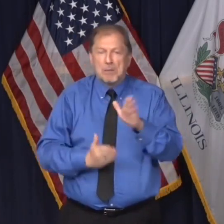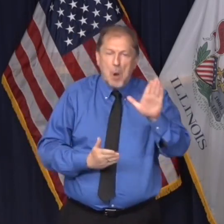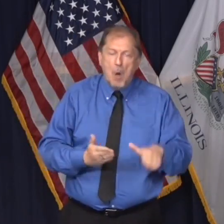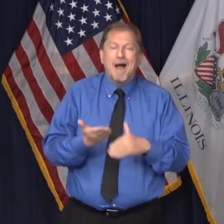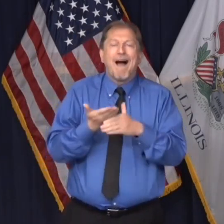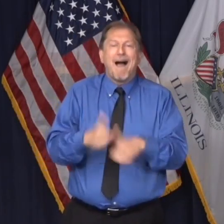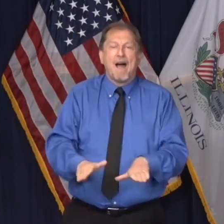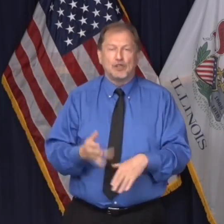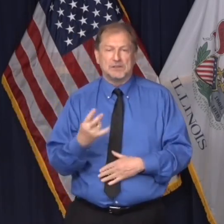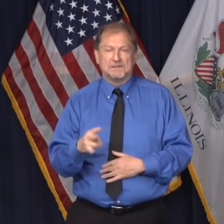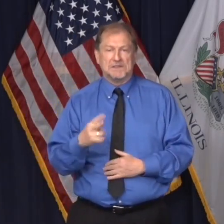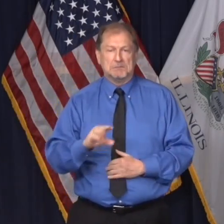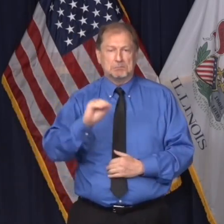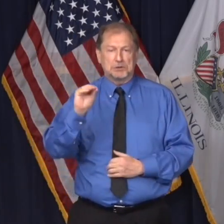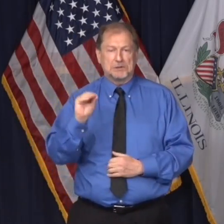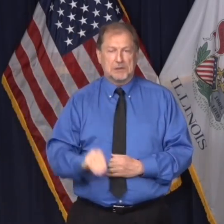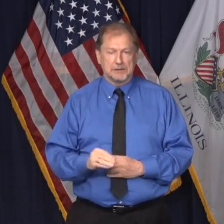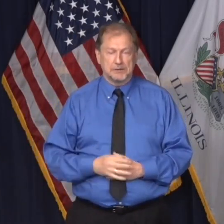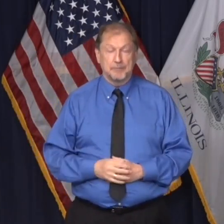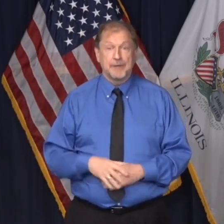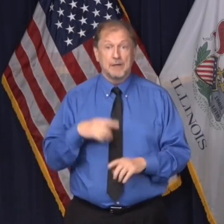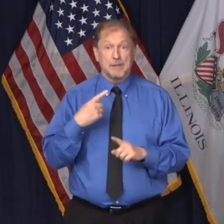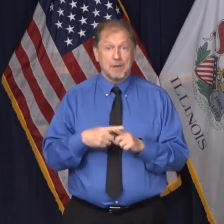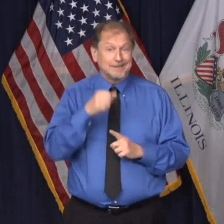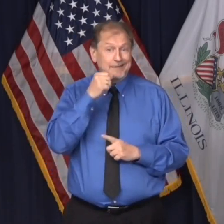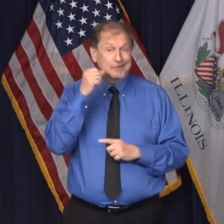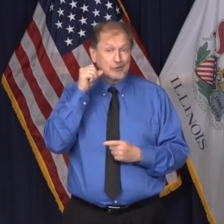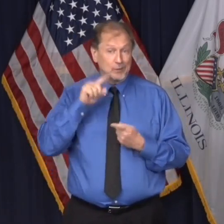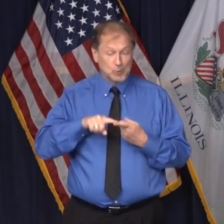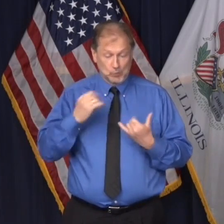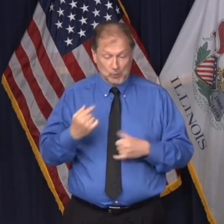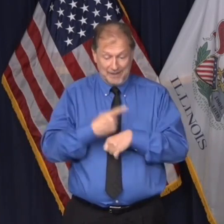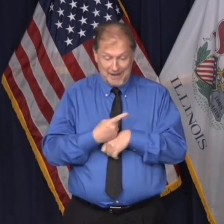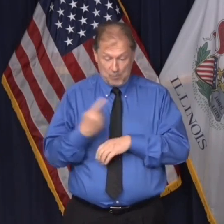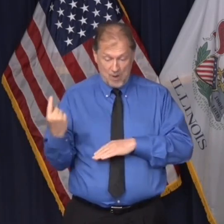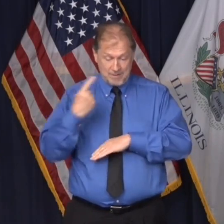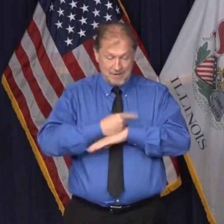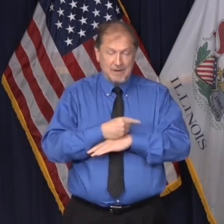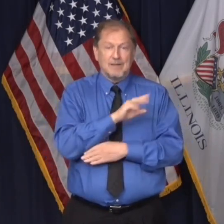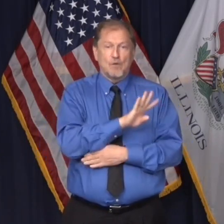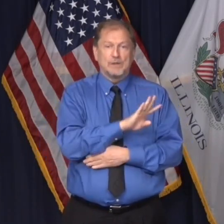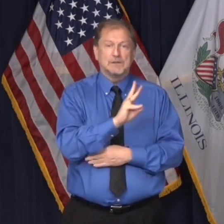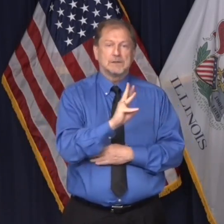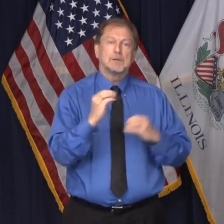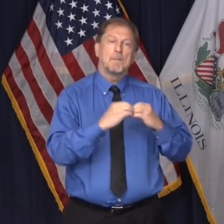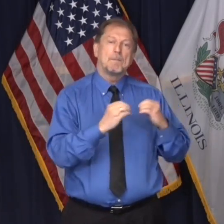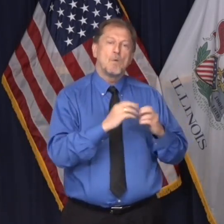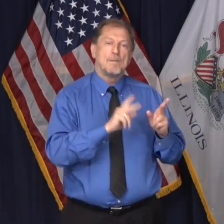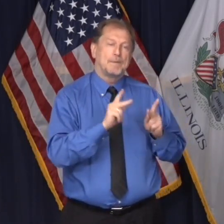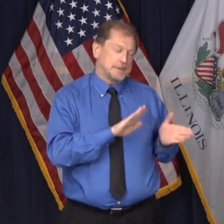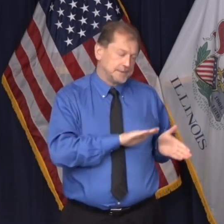DIFFERENT AT DIFFERENT TESTING CENTERS AND ACROSS DIFFERENT DEMOGRAPHIC GROUPS.